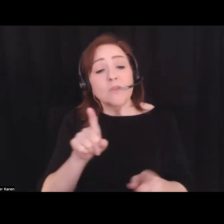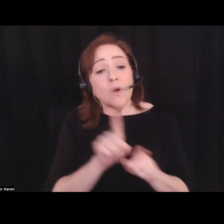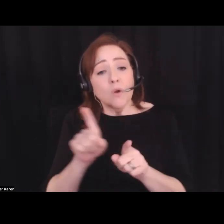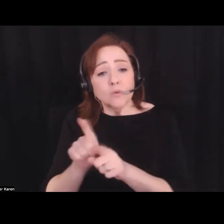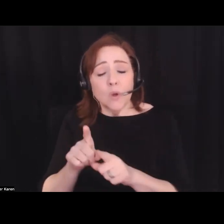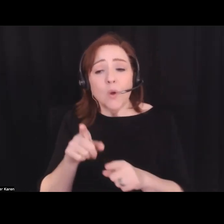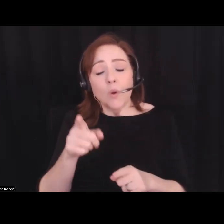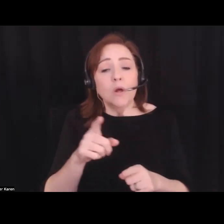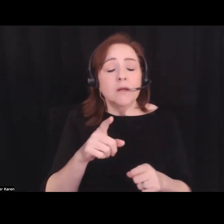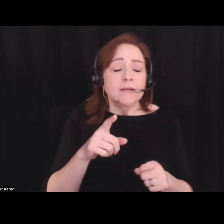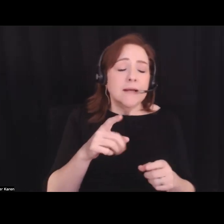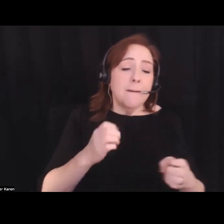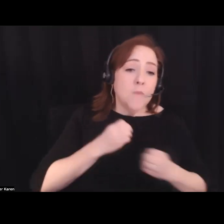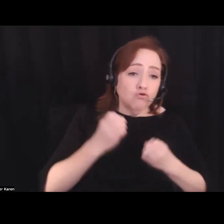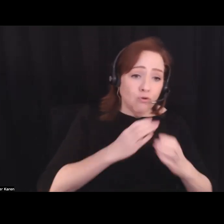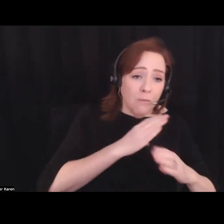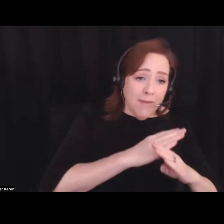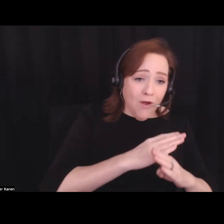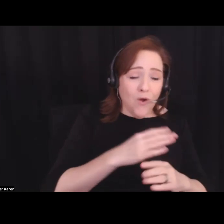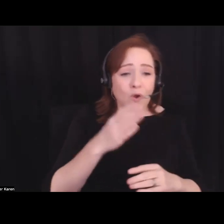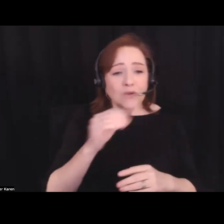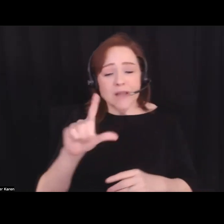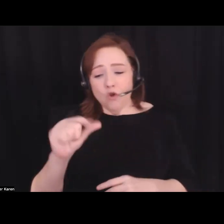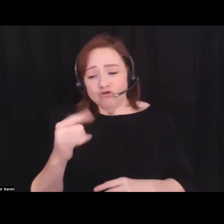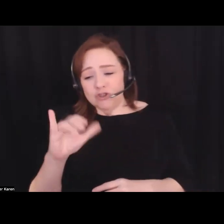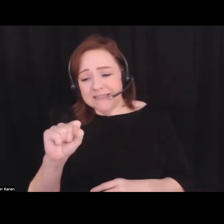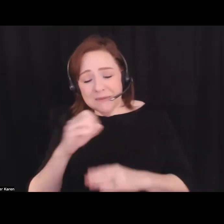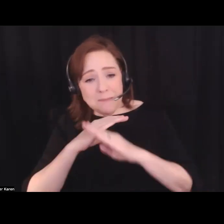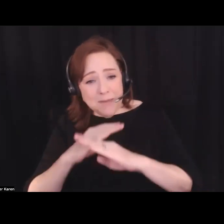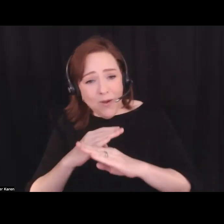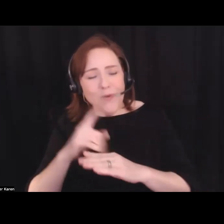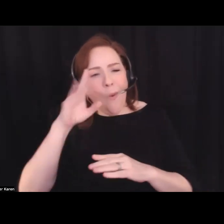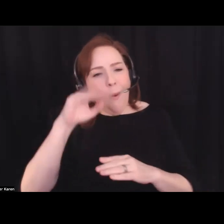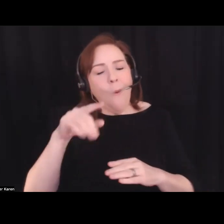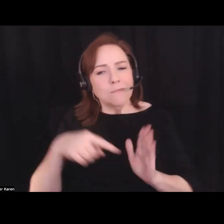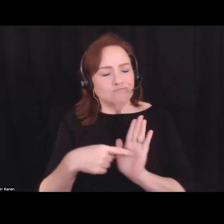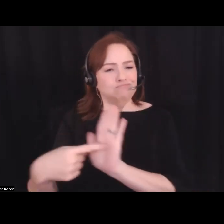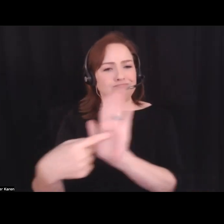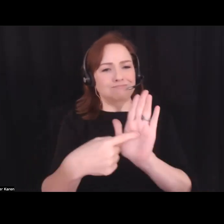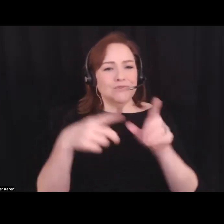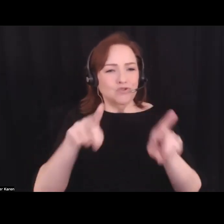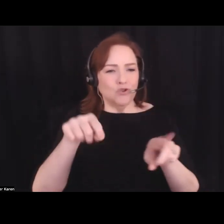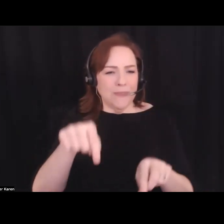barriers that I hope are coming to light through the presentations in this webinar. but the reality